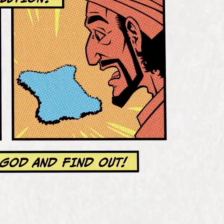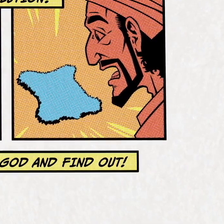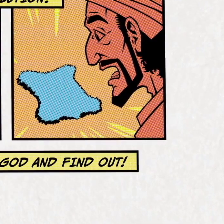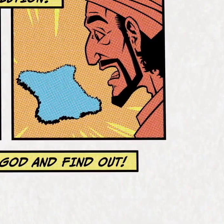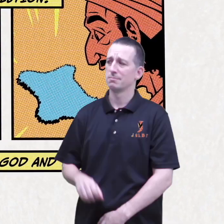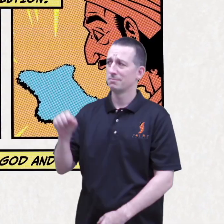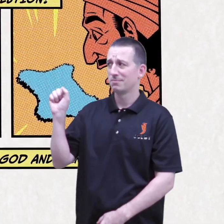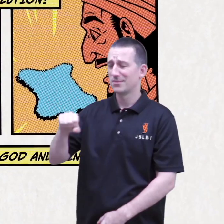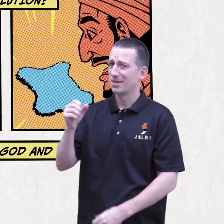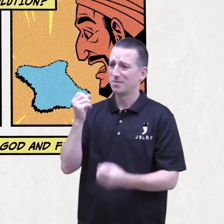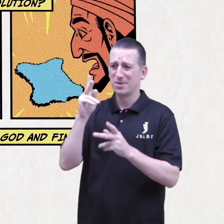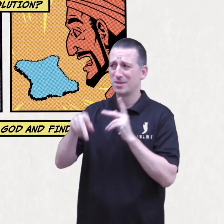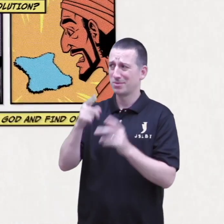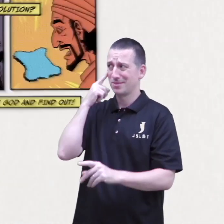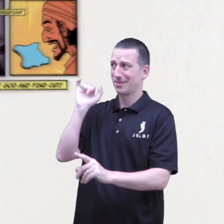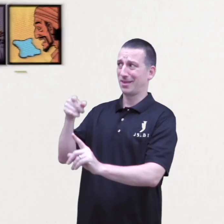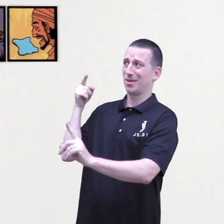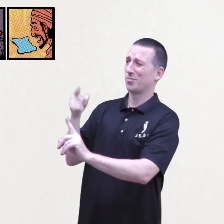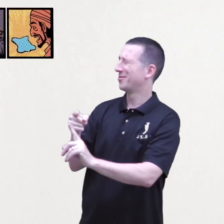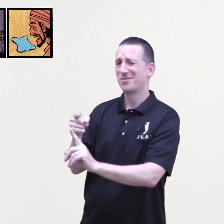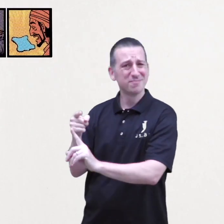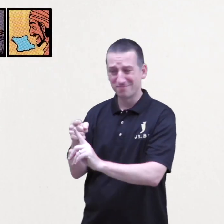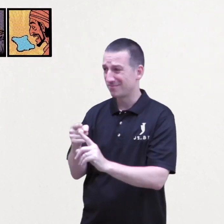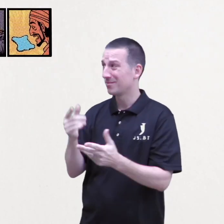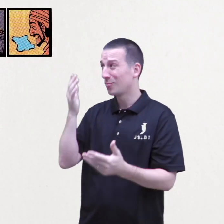Tim: Yeah, and that’s how many people actually read this story. And it totally